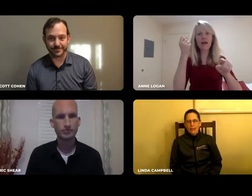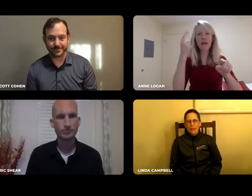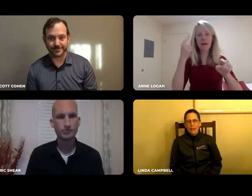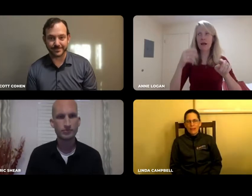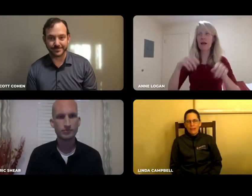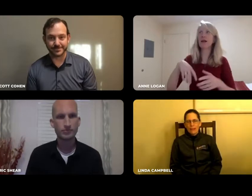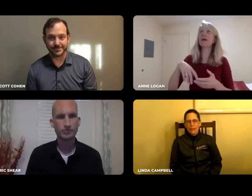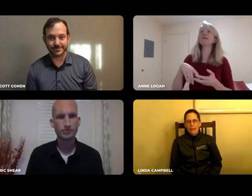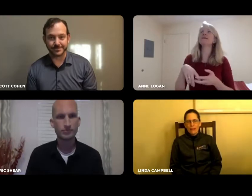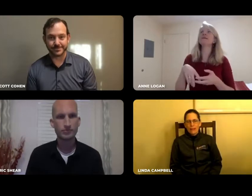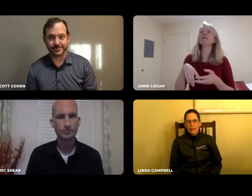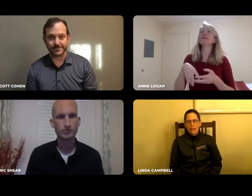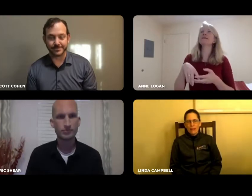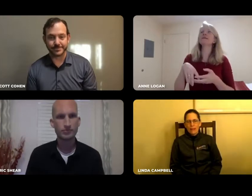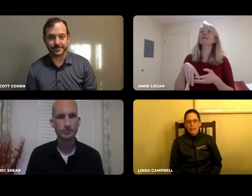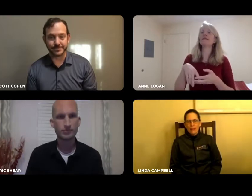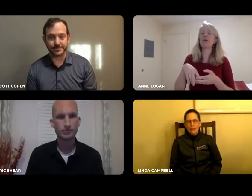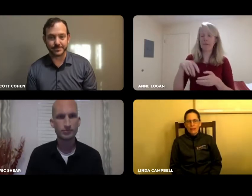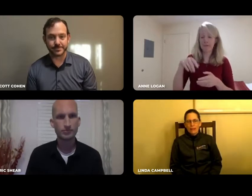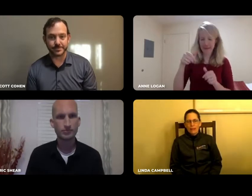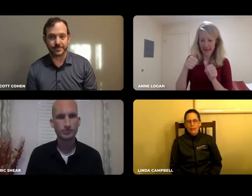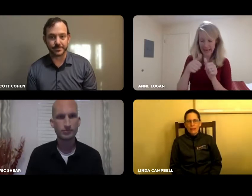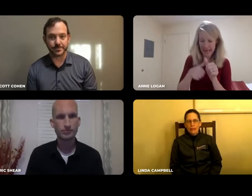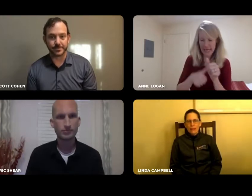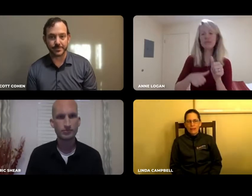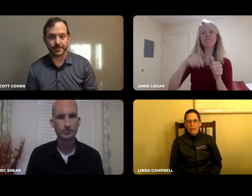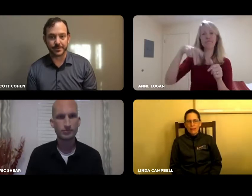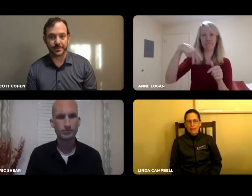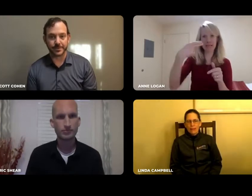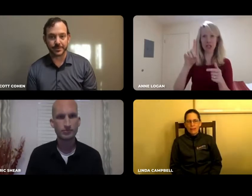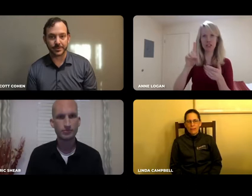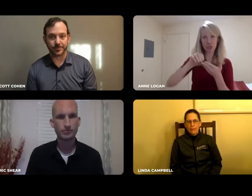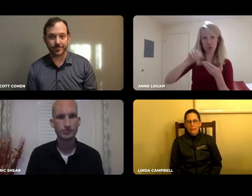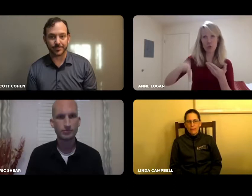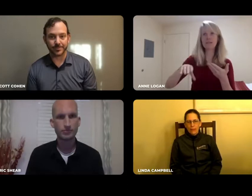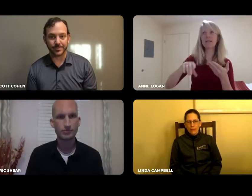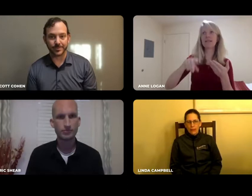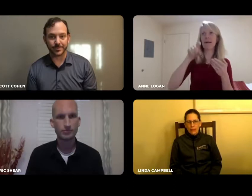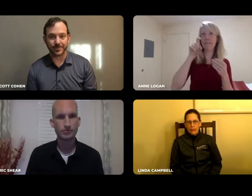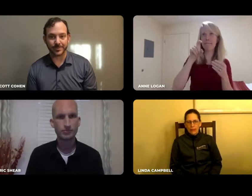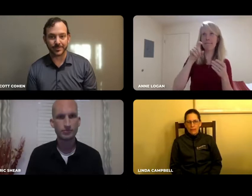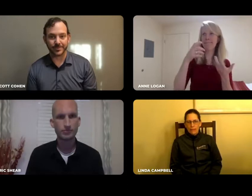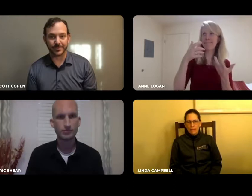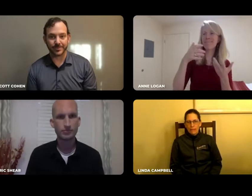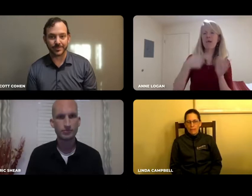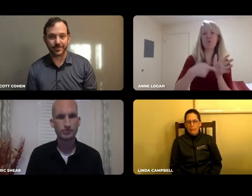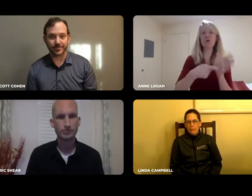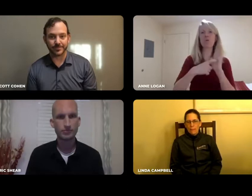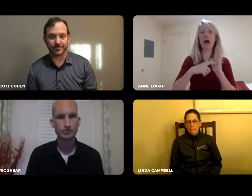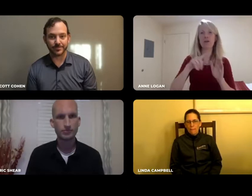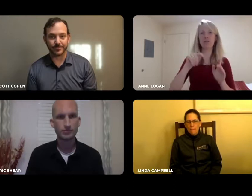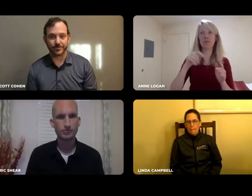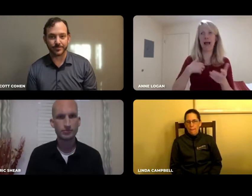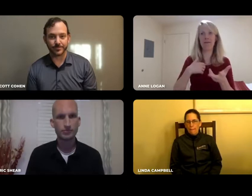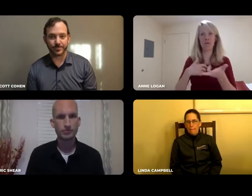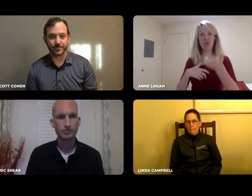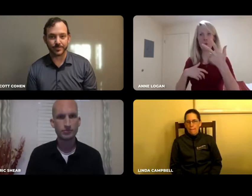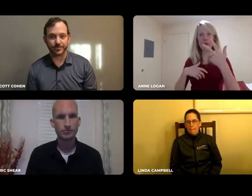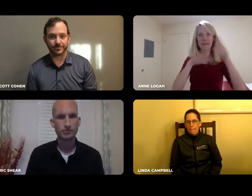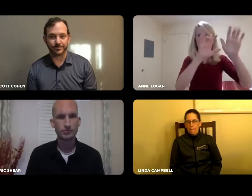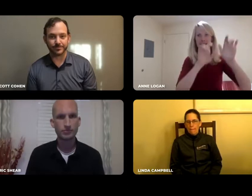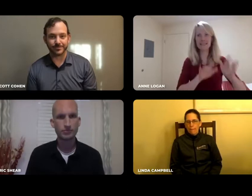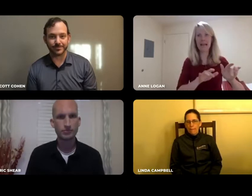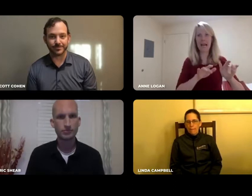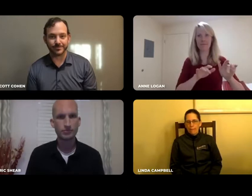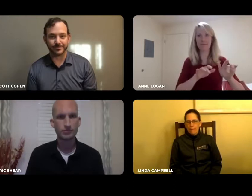The difference between the 2 is each PhD student is required to have 3 exams